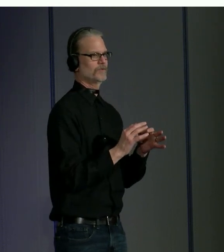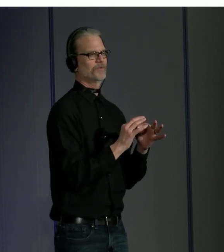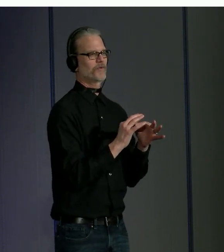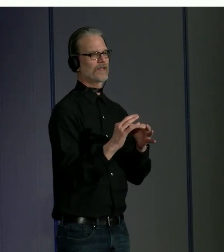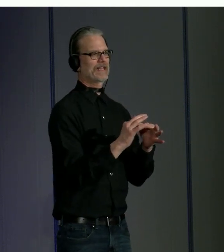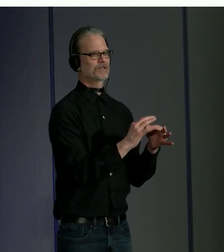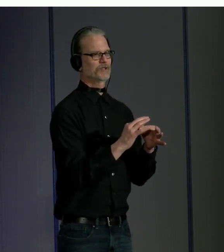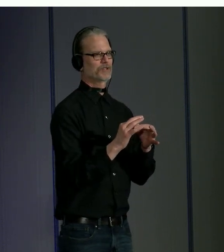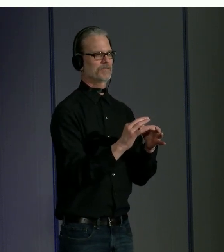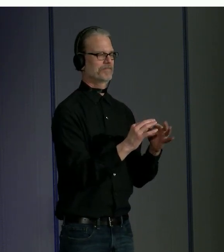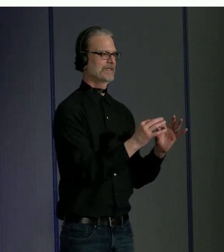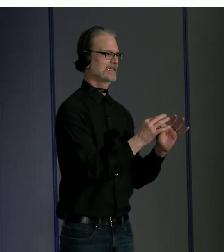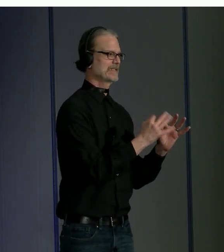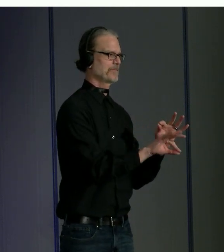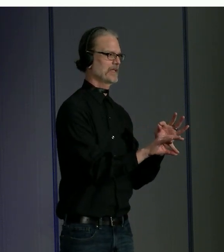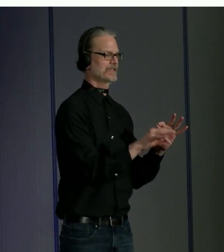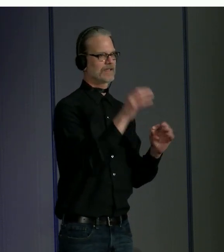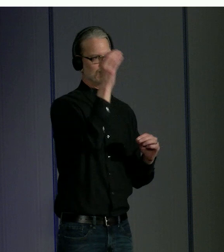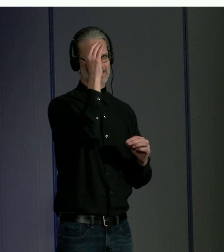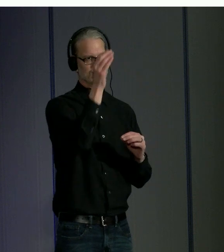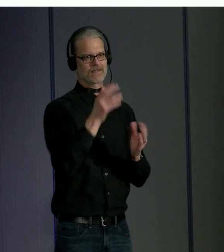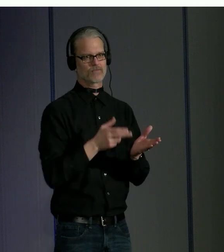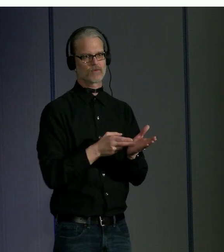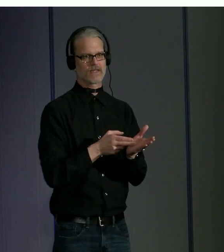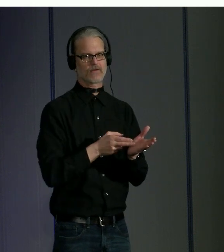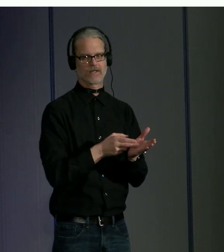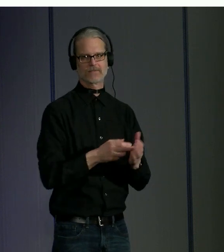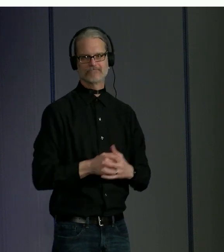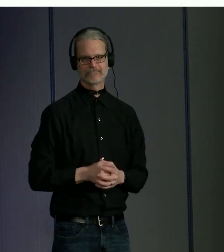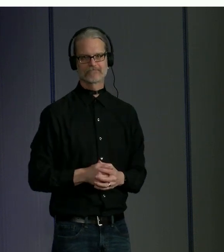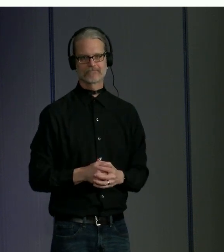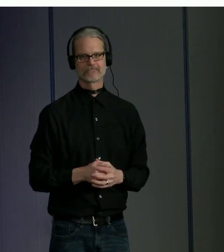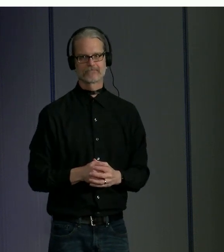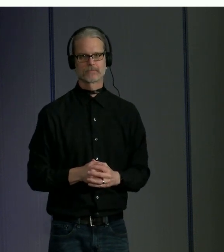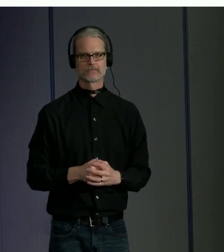simplicity and conceptual integrity.